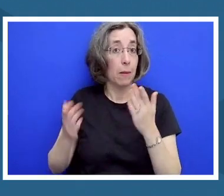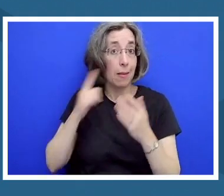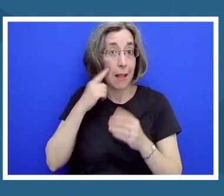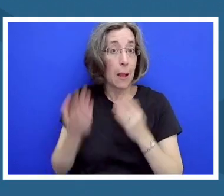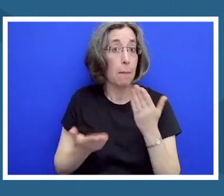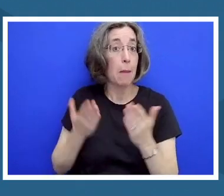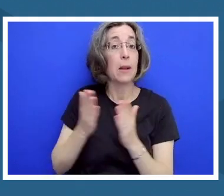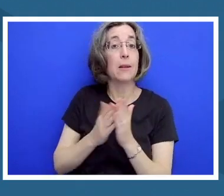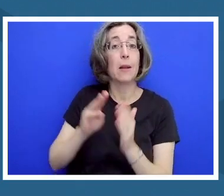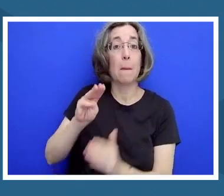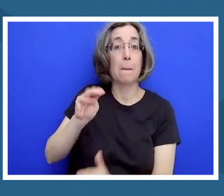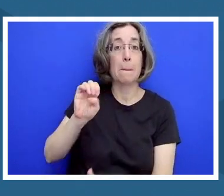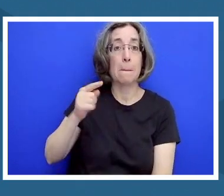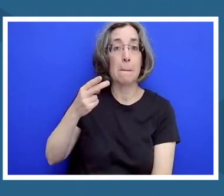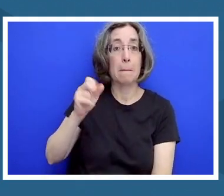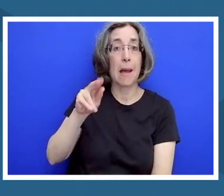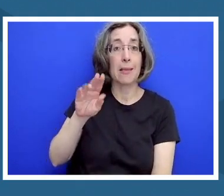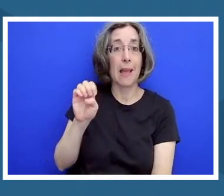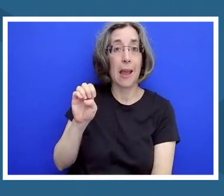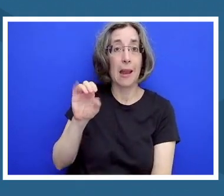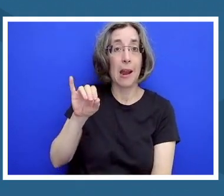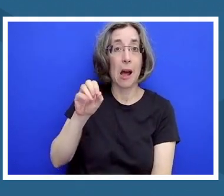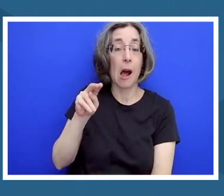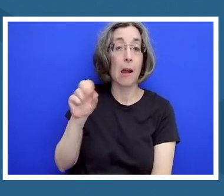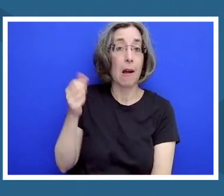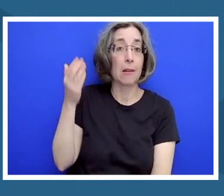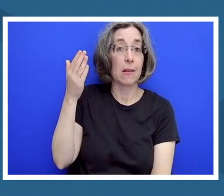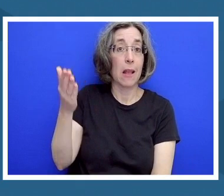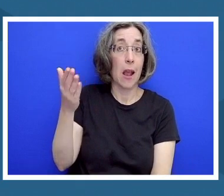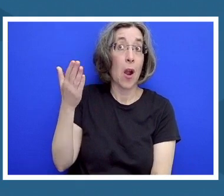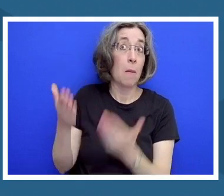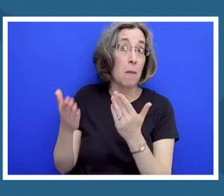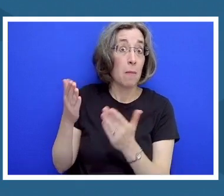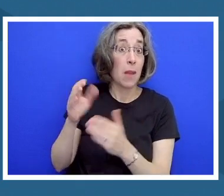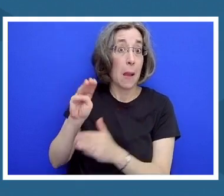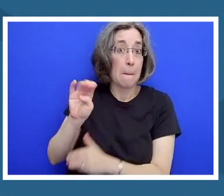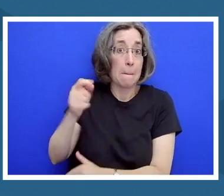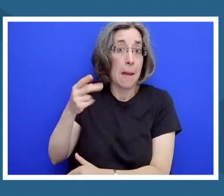for life in titan's methane we just don't know yet